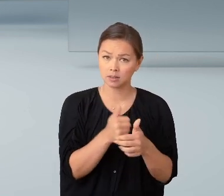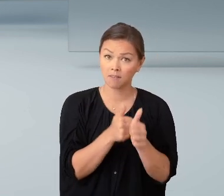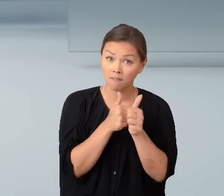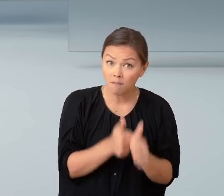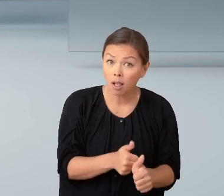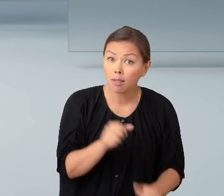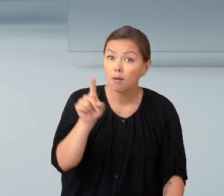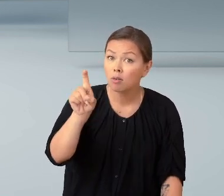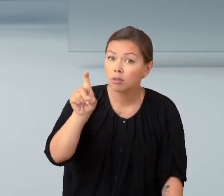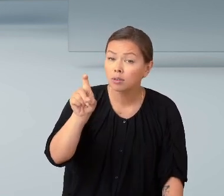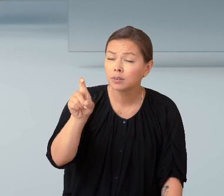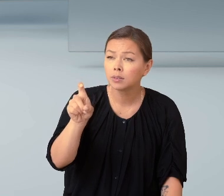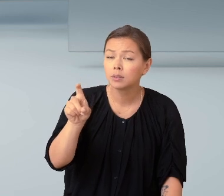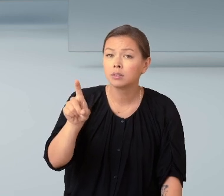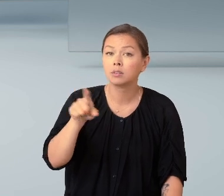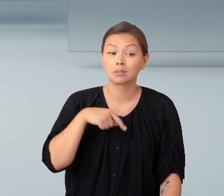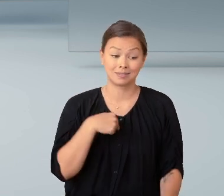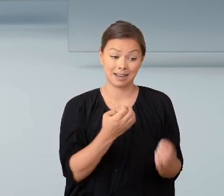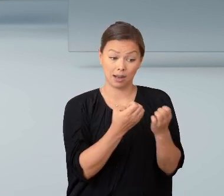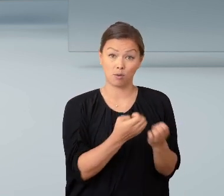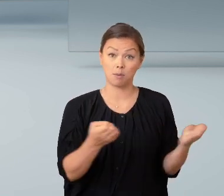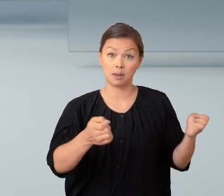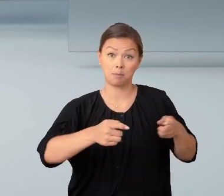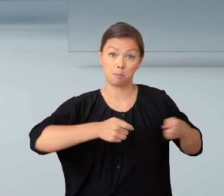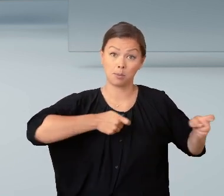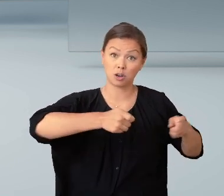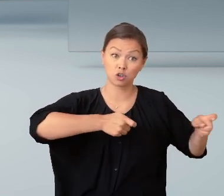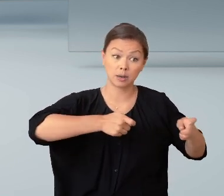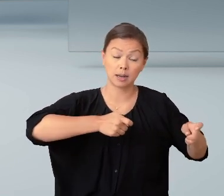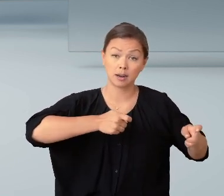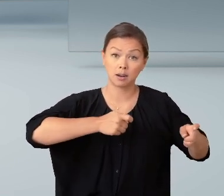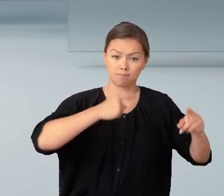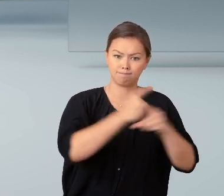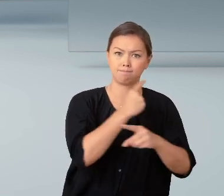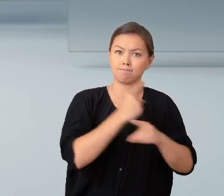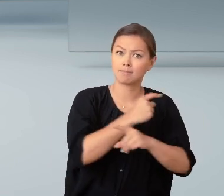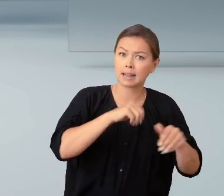on device management and ensuring approved access? Cloud migration